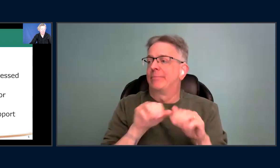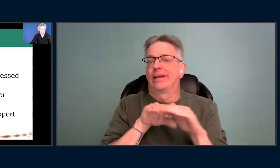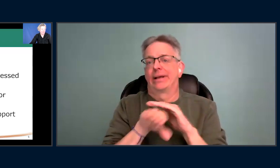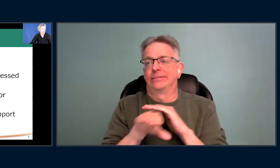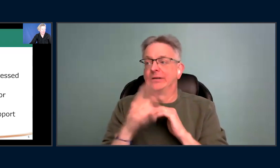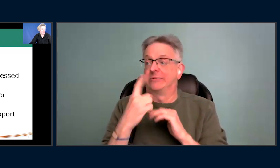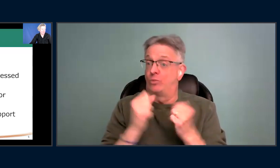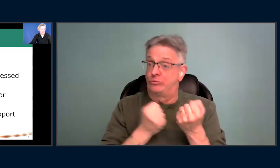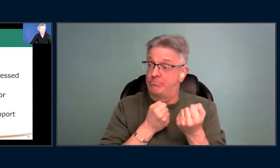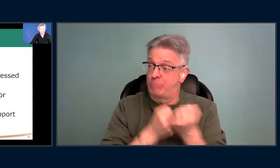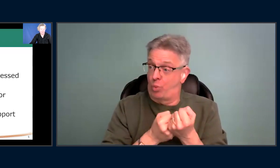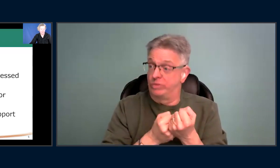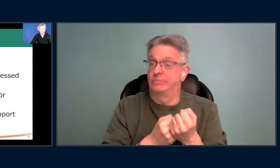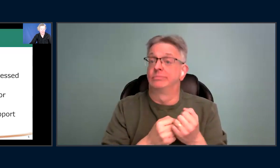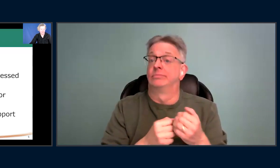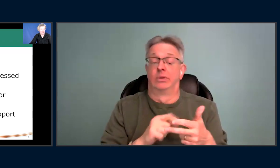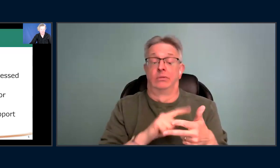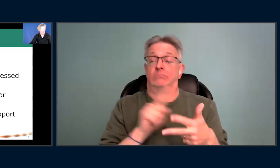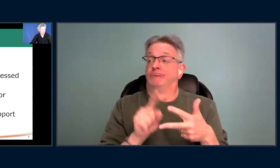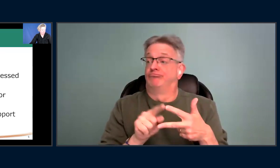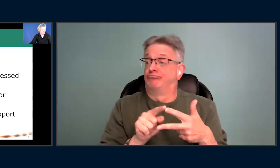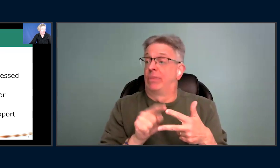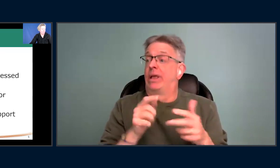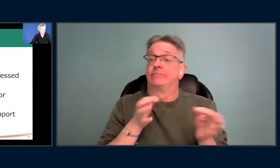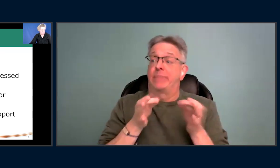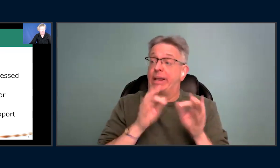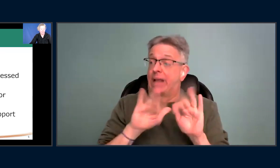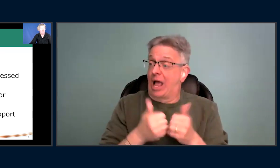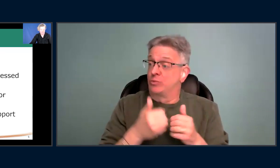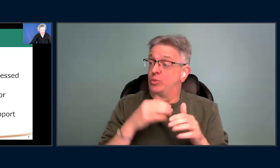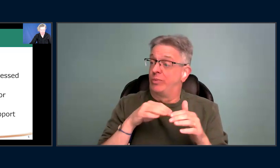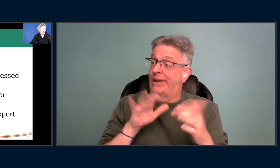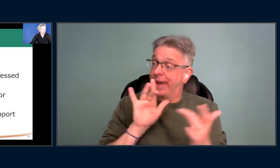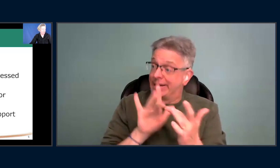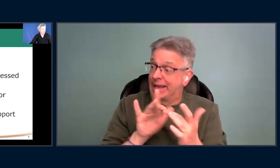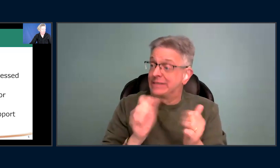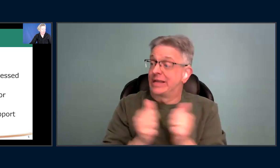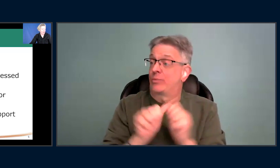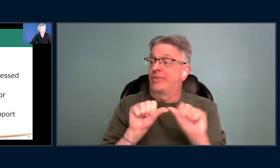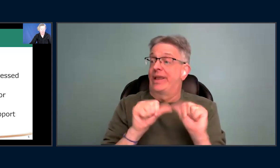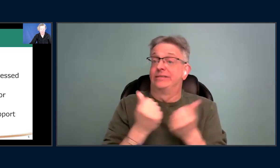three state agencies that can be accessed for supports. And also to explain